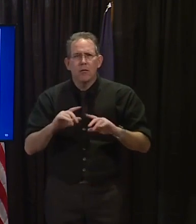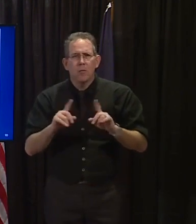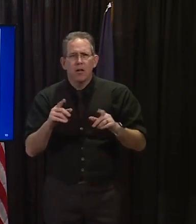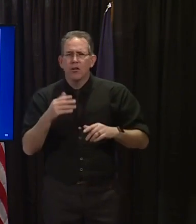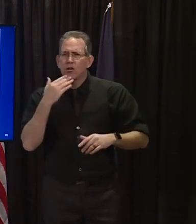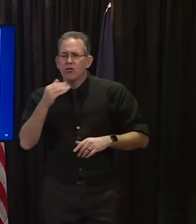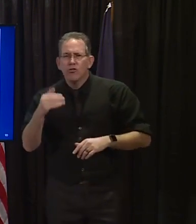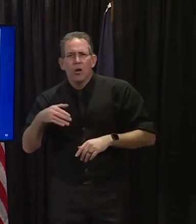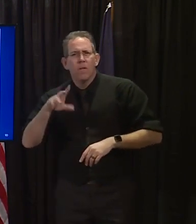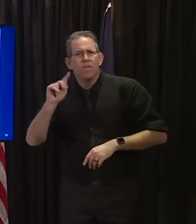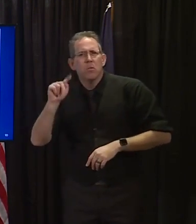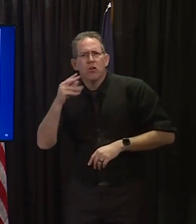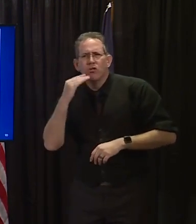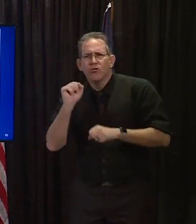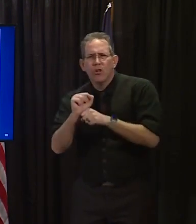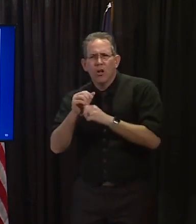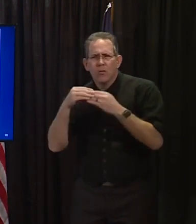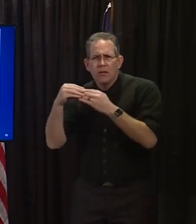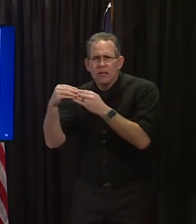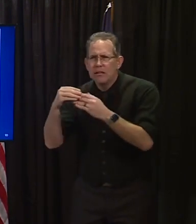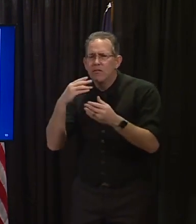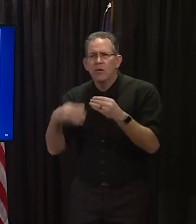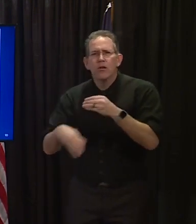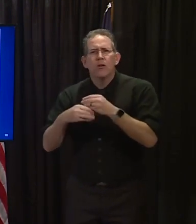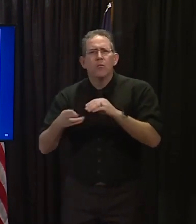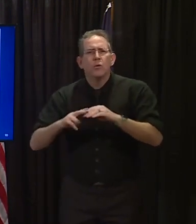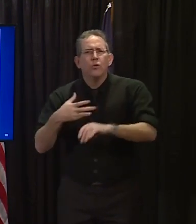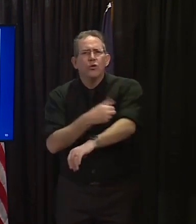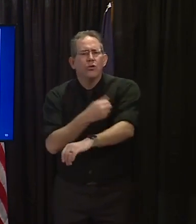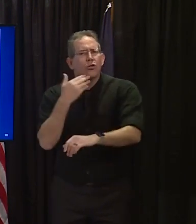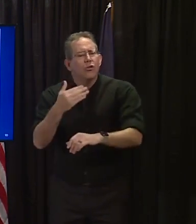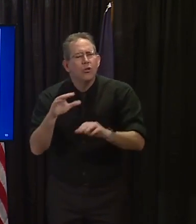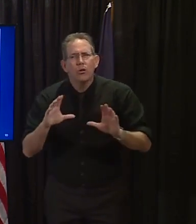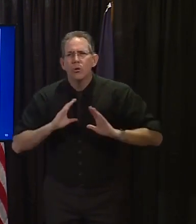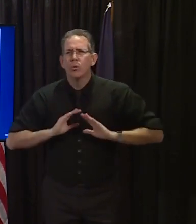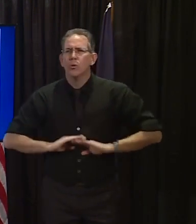that will mean good news for us here in our state were about 14 days out from